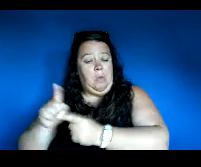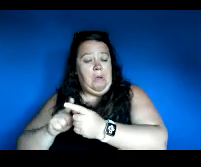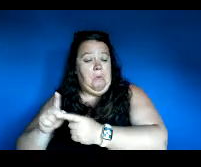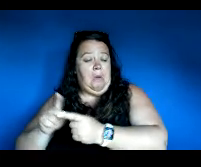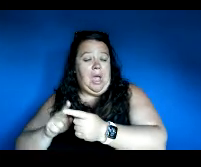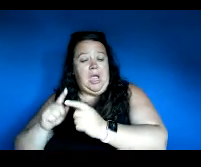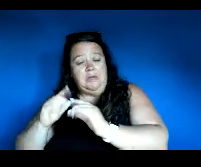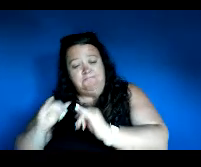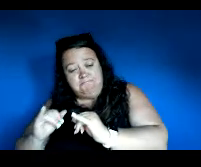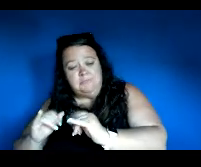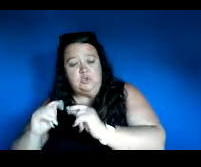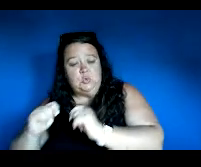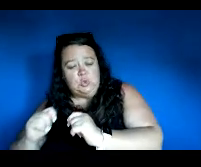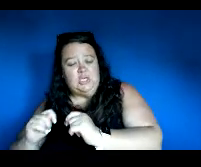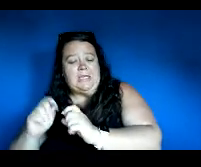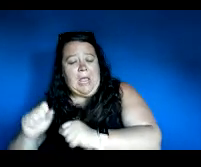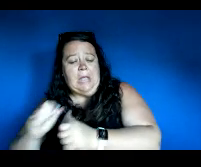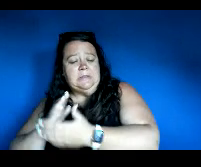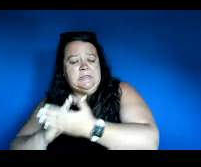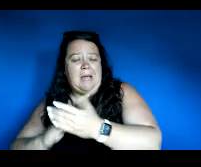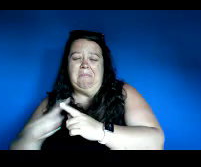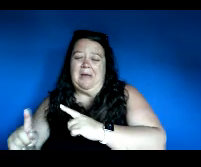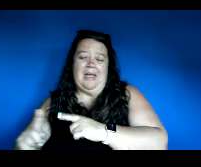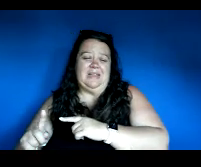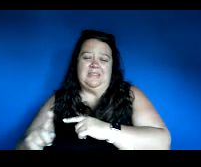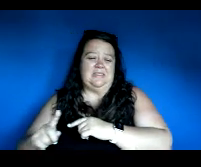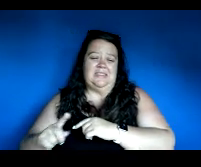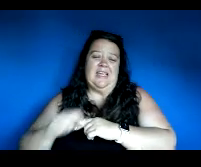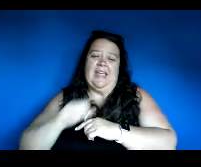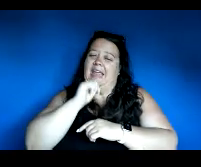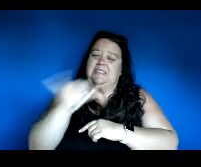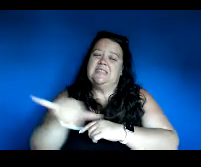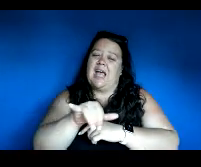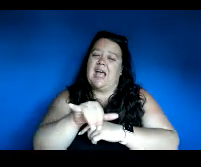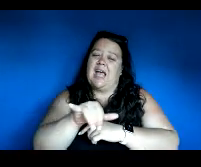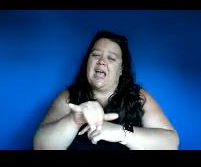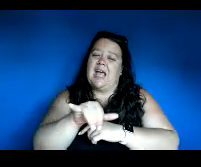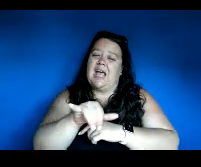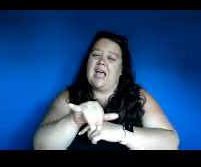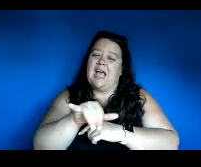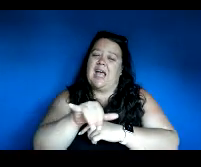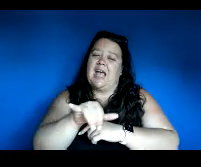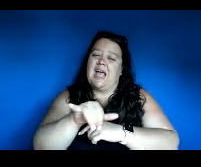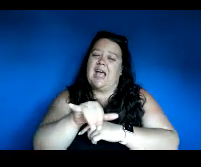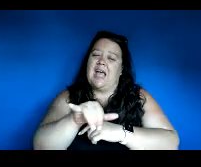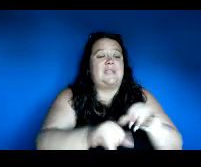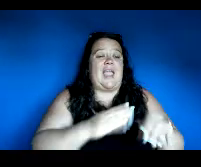and it's not gonna be the same as like staying after school and meeting with your teacher to work on your project.